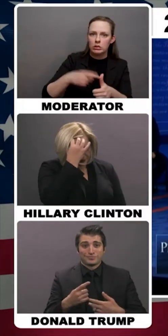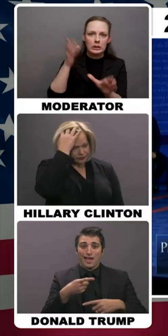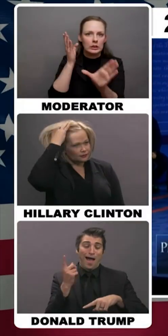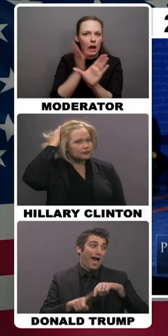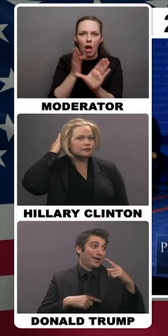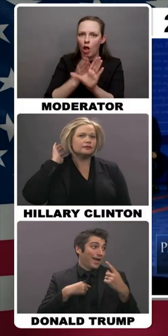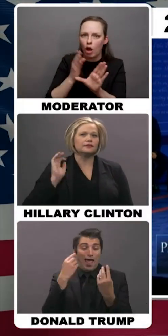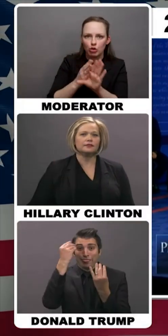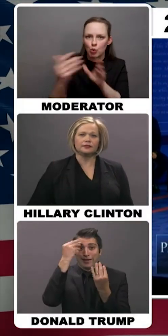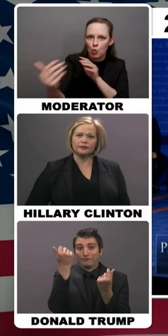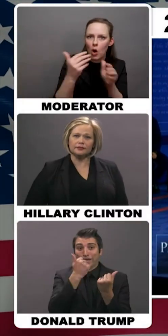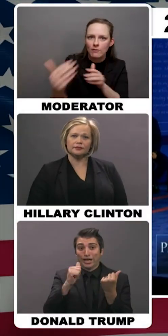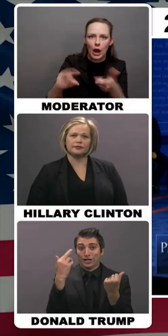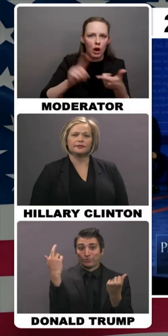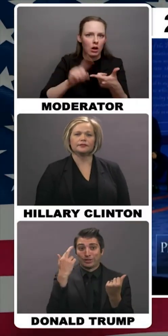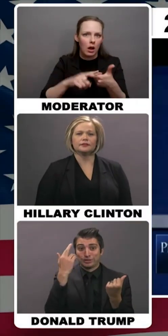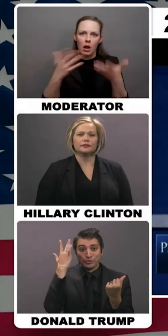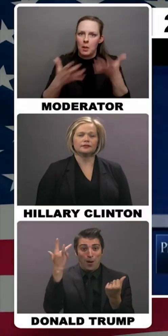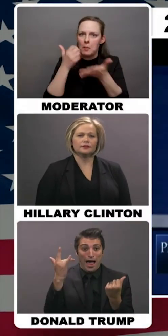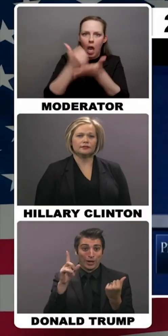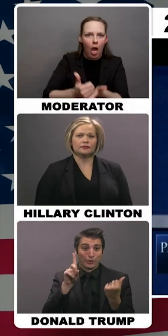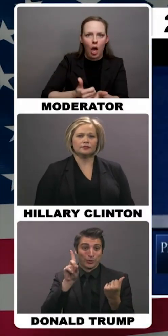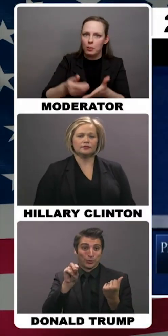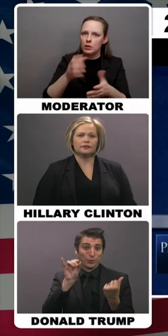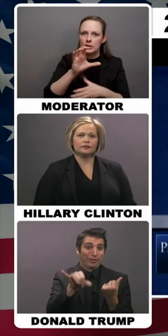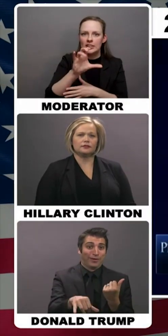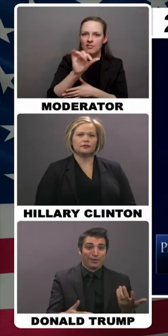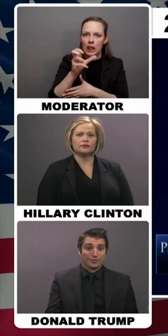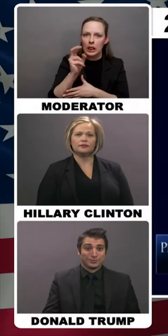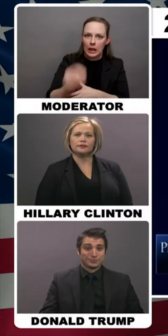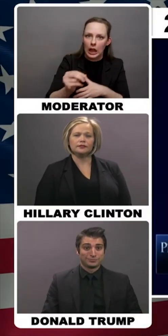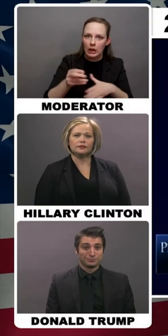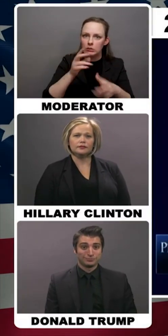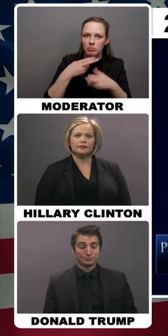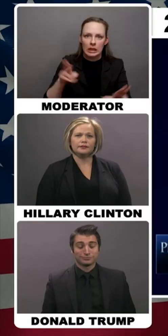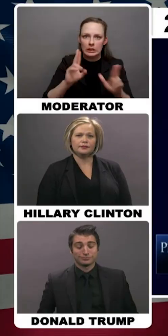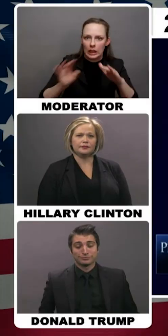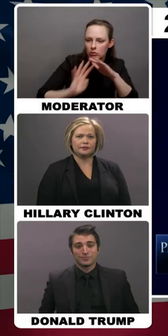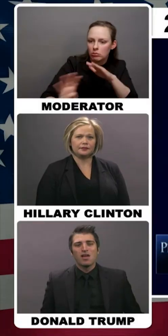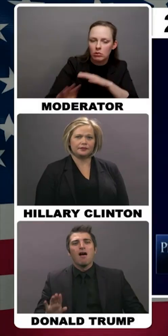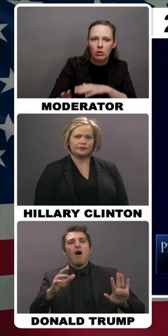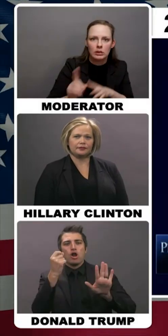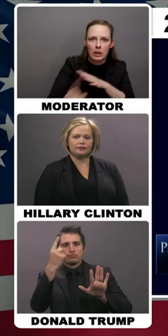It might be to help civilians Out. And we have, look, I have 200 generals and admirals who endorse me.